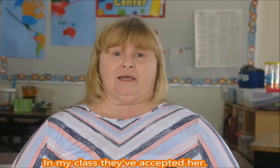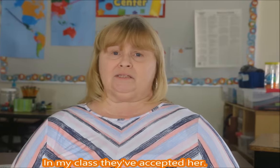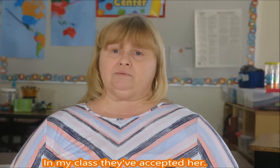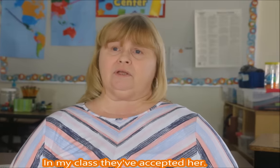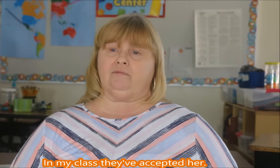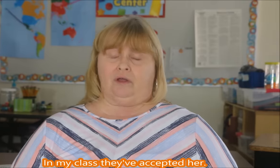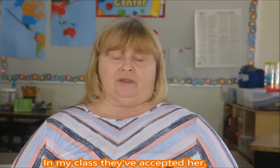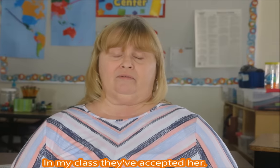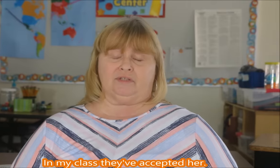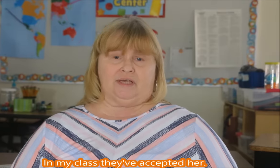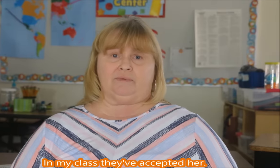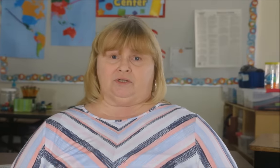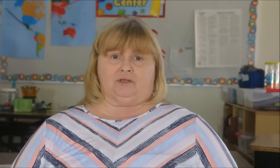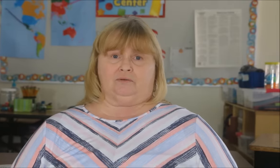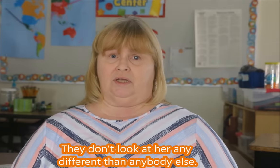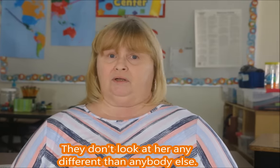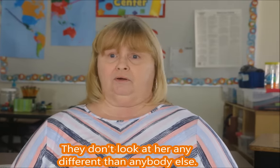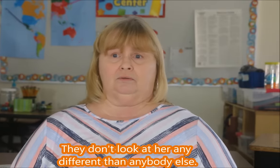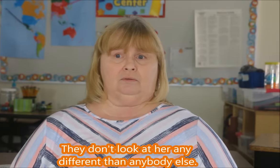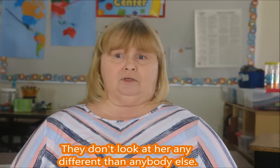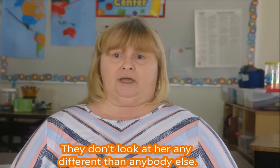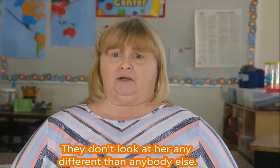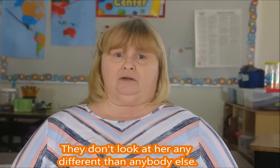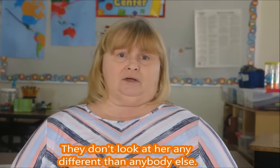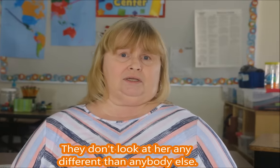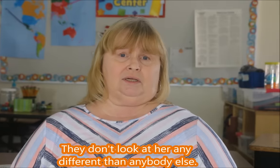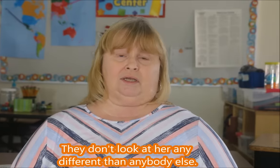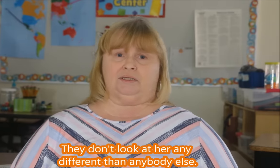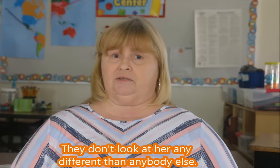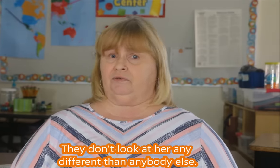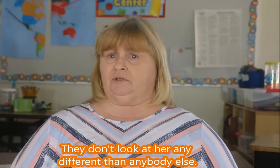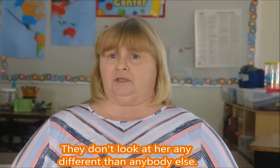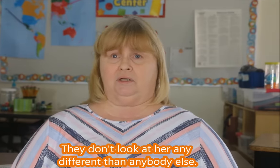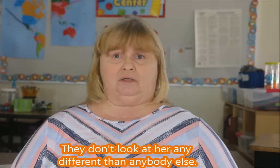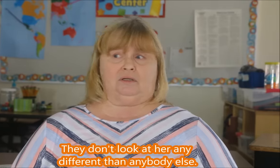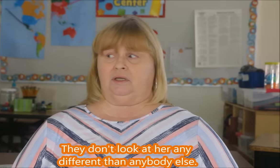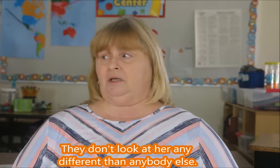class they've accepted her they don't look at her at any different than than